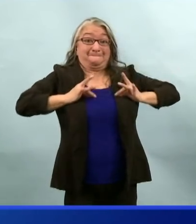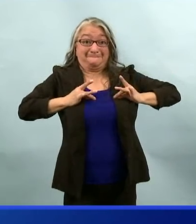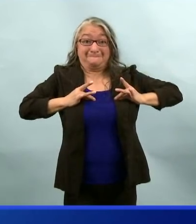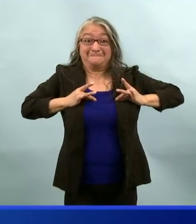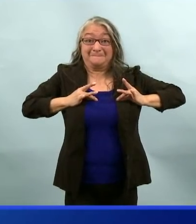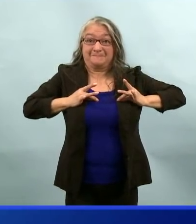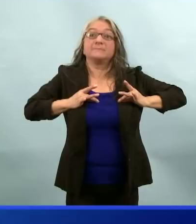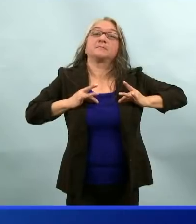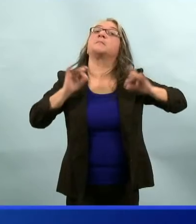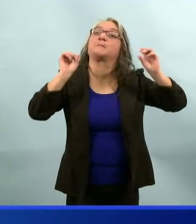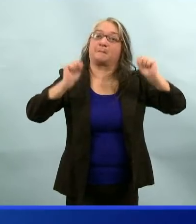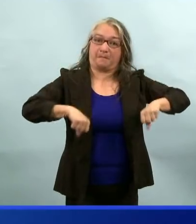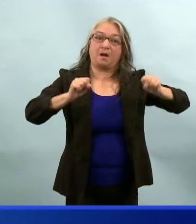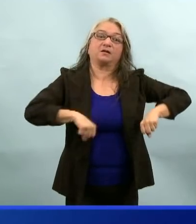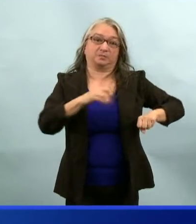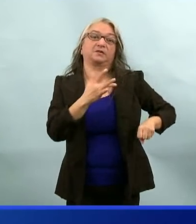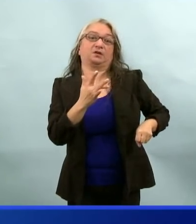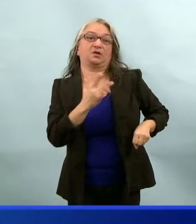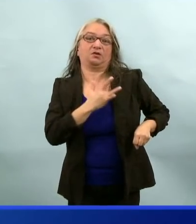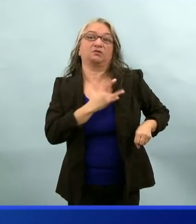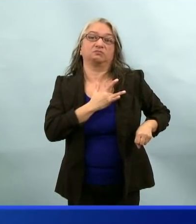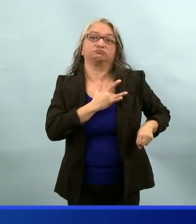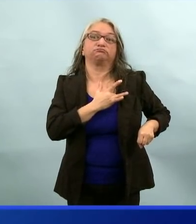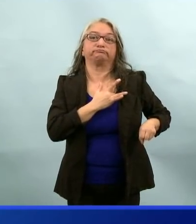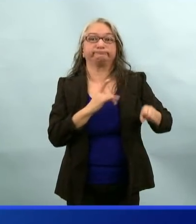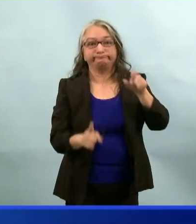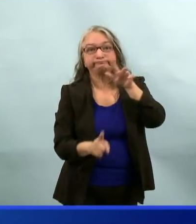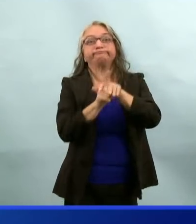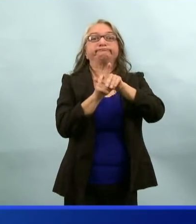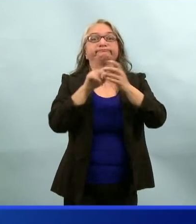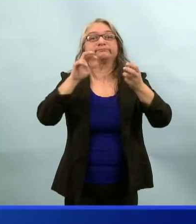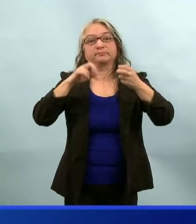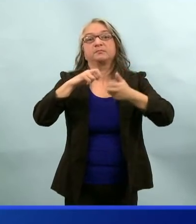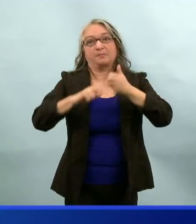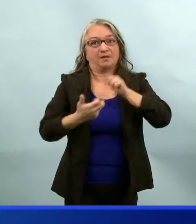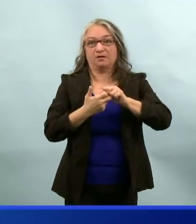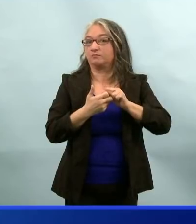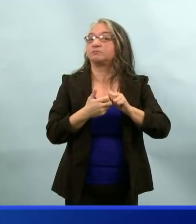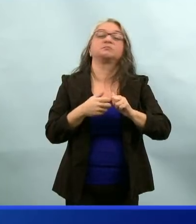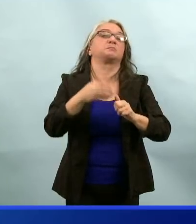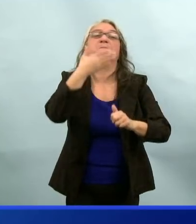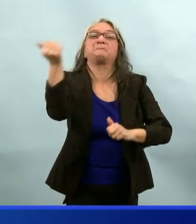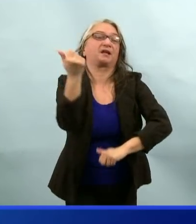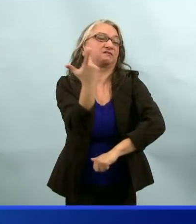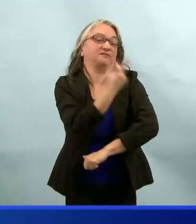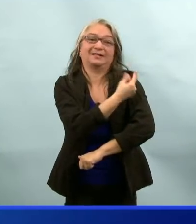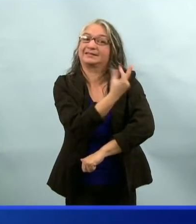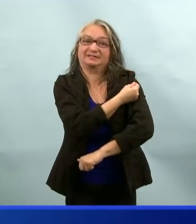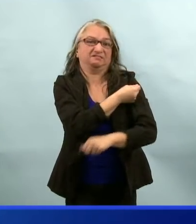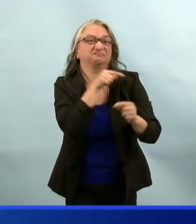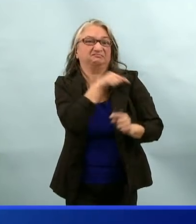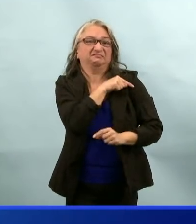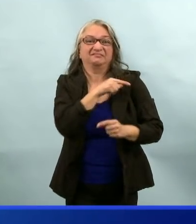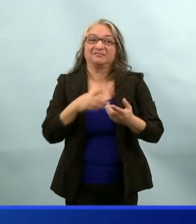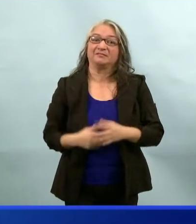recommendation to choose pfizer for people aged 18 to 29 to minimize the risk of myocarditis